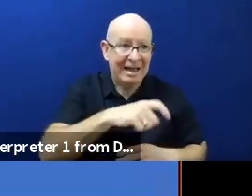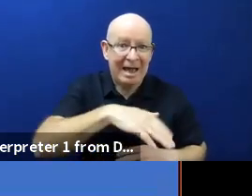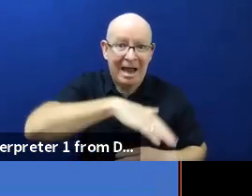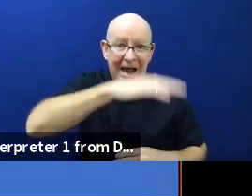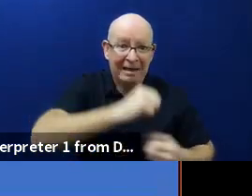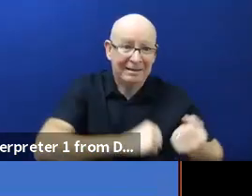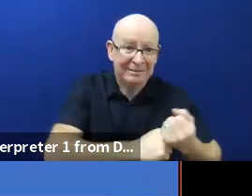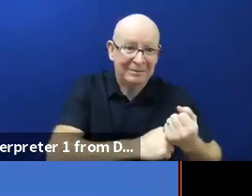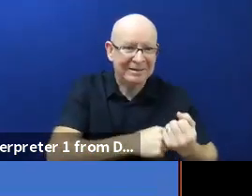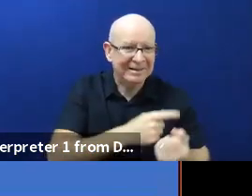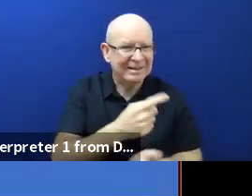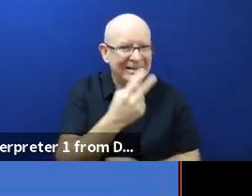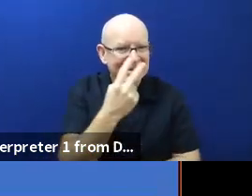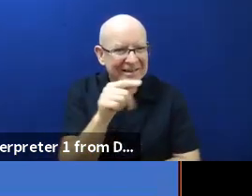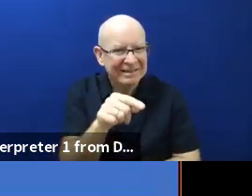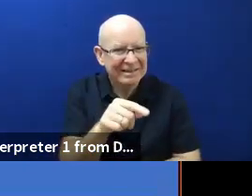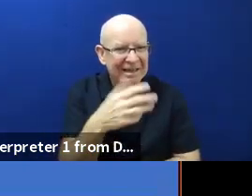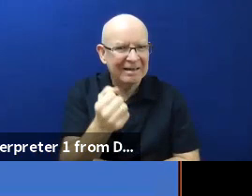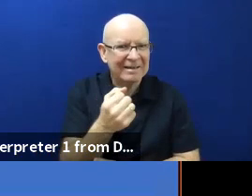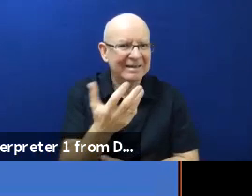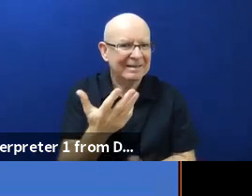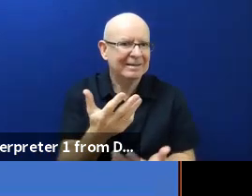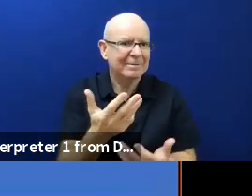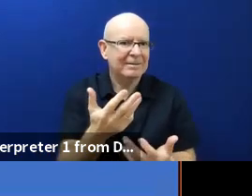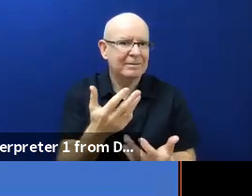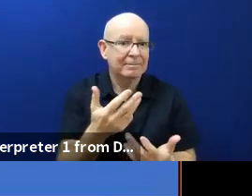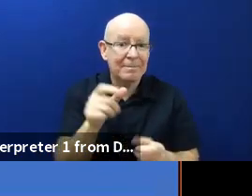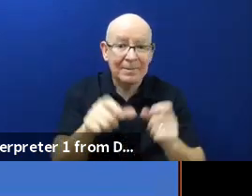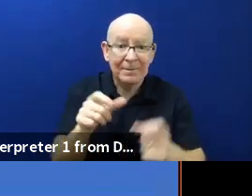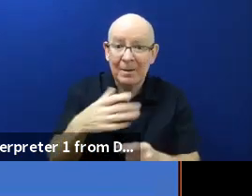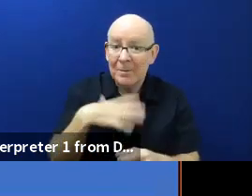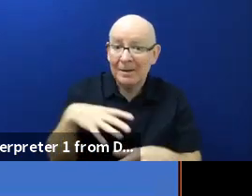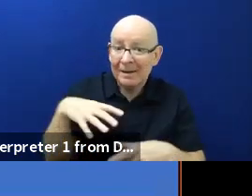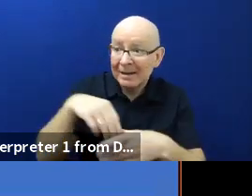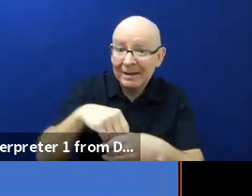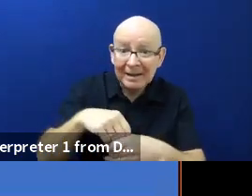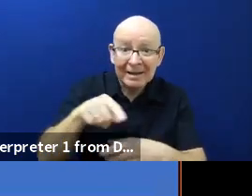for a person with disabilities and we can see that actually quickly, it is four times,